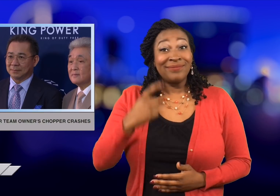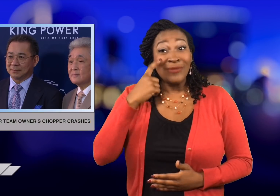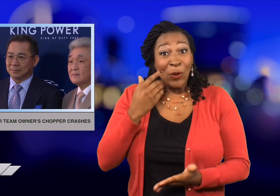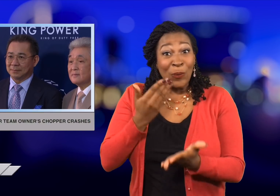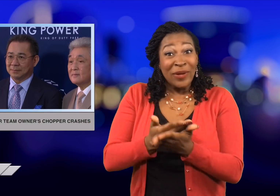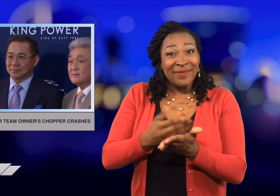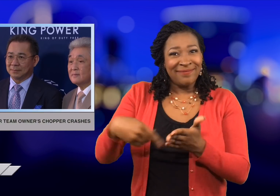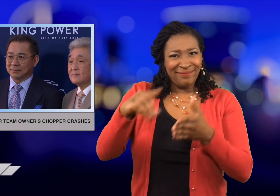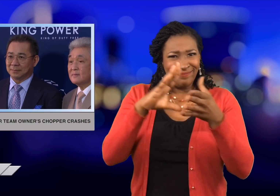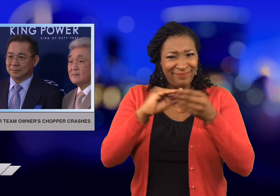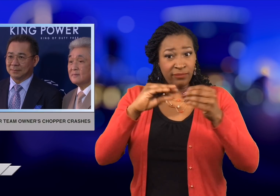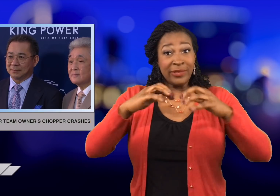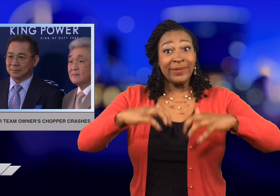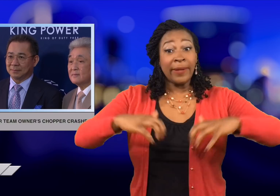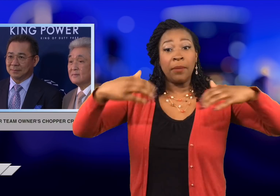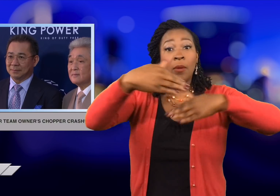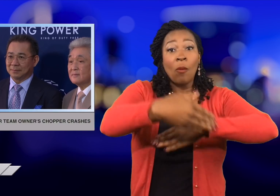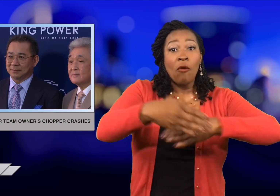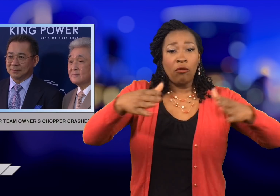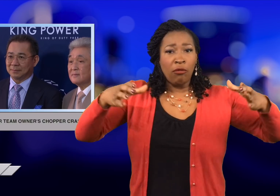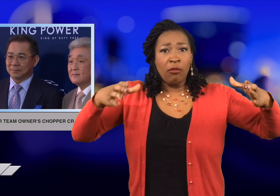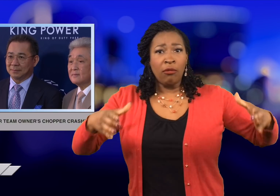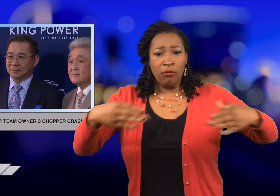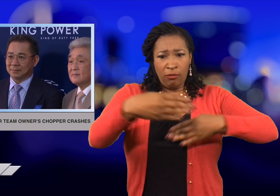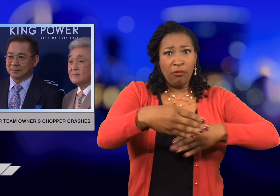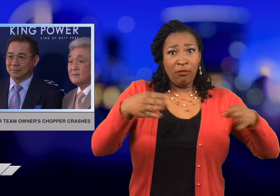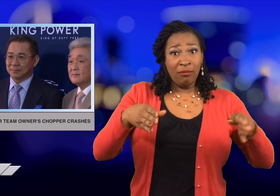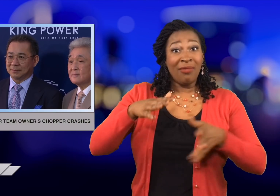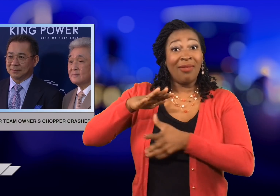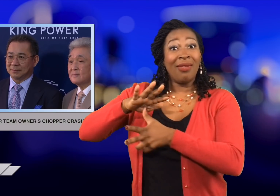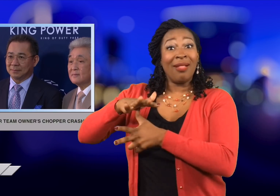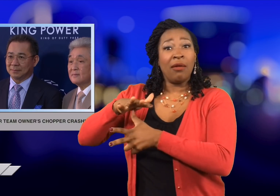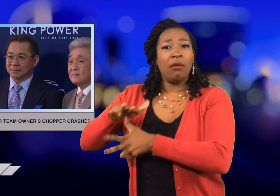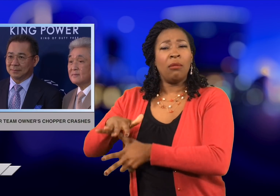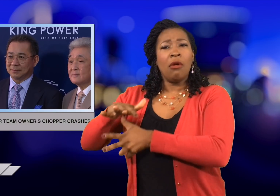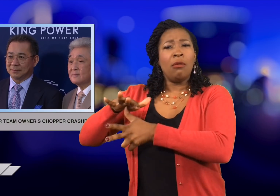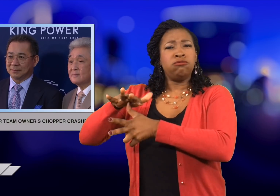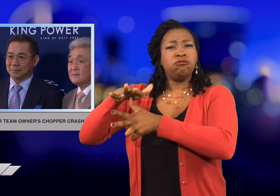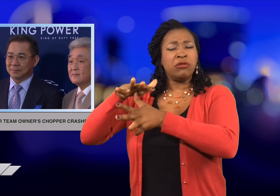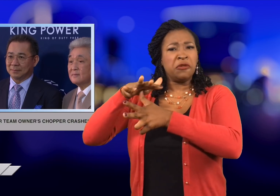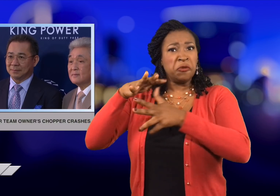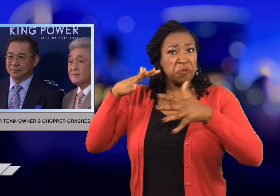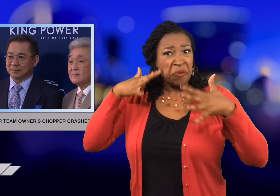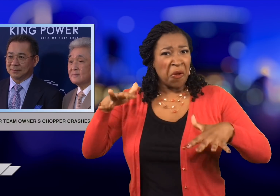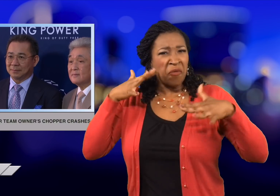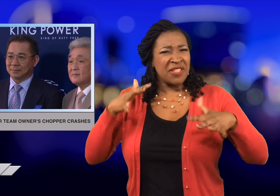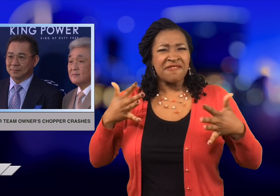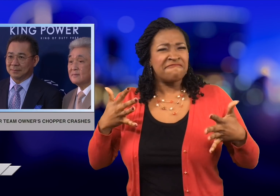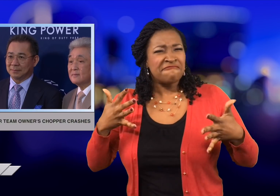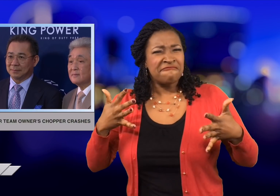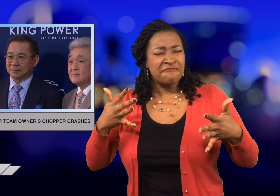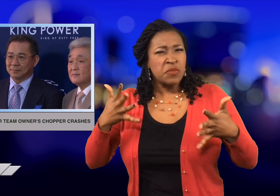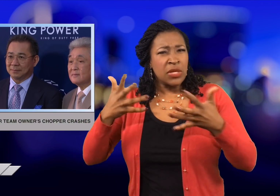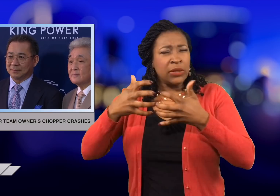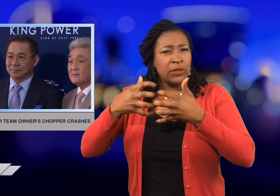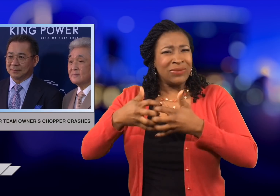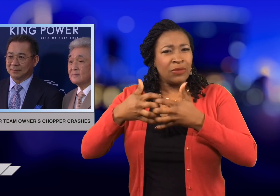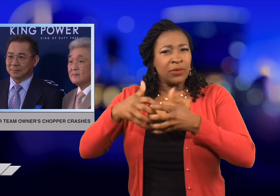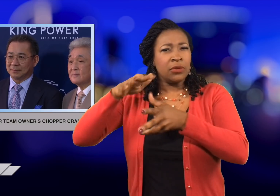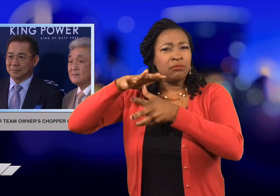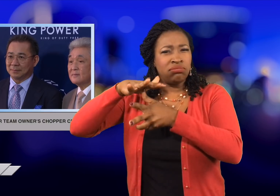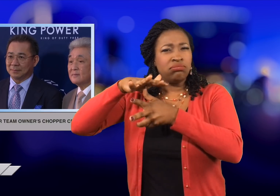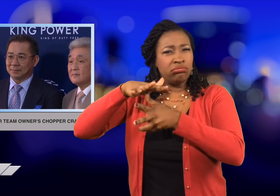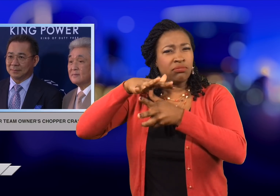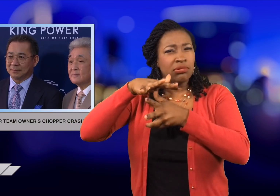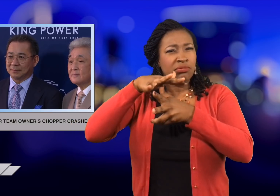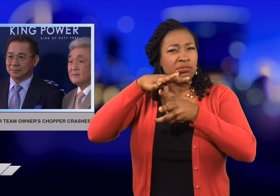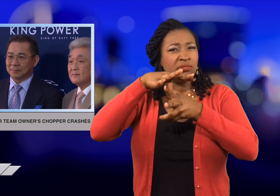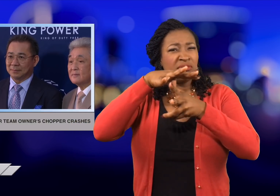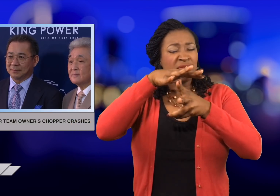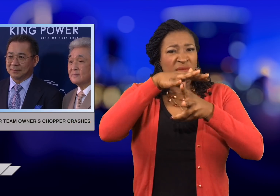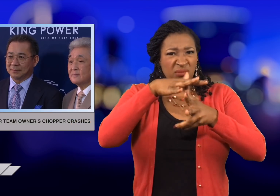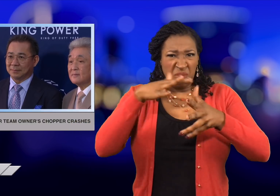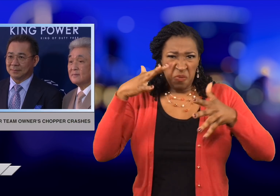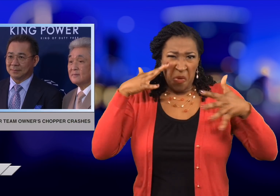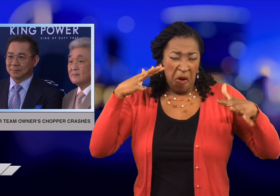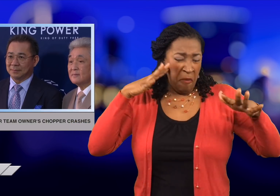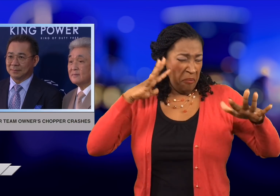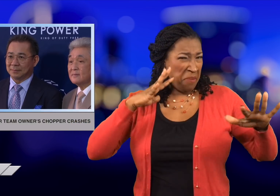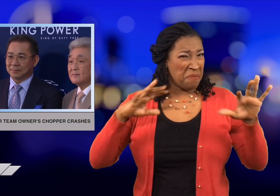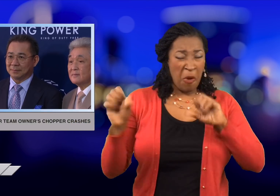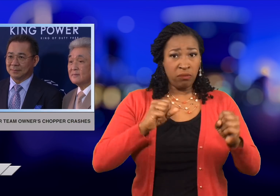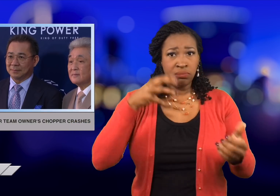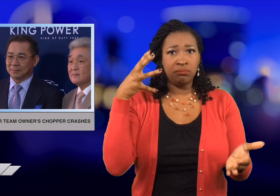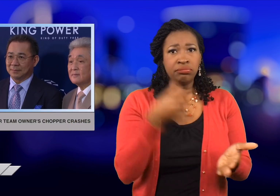Witnesses say the helicopter had barely cleared the stadium walls before making a loud noise